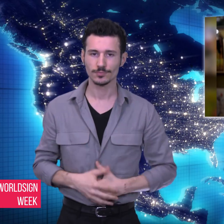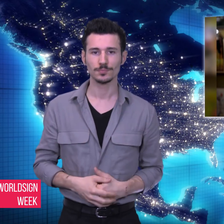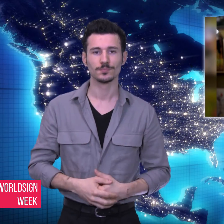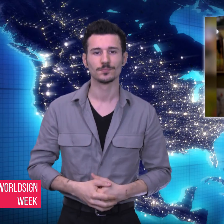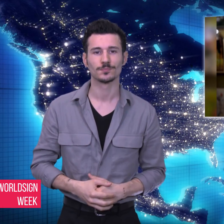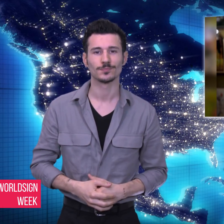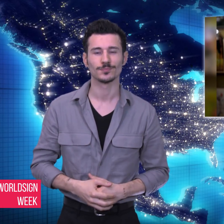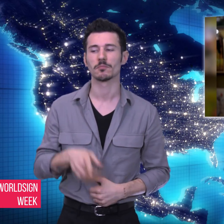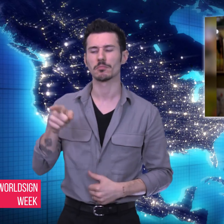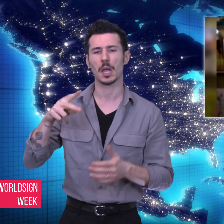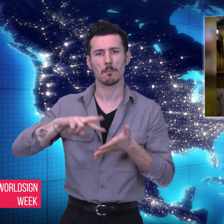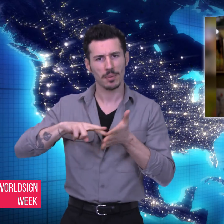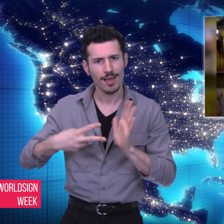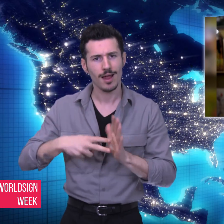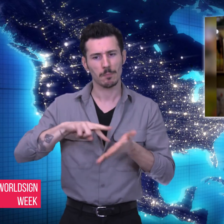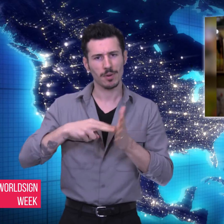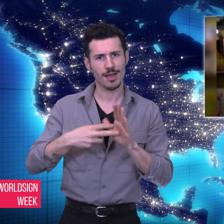place on Earth.”